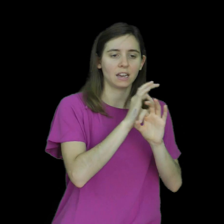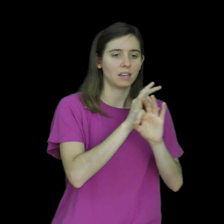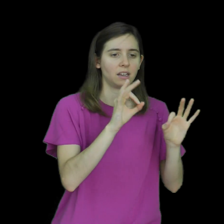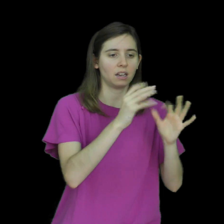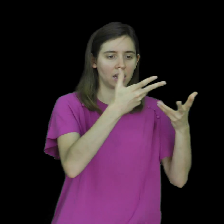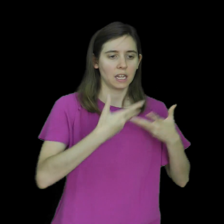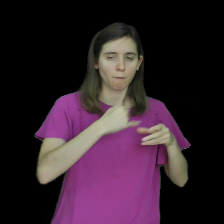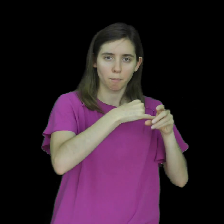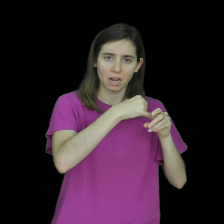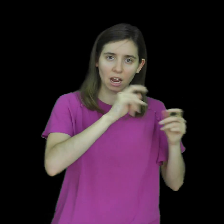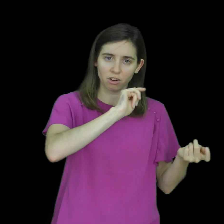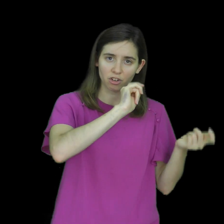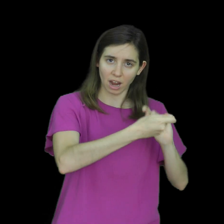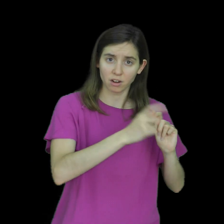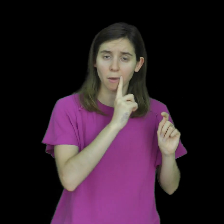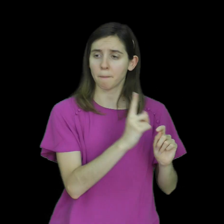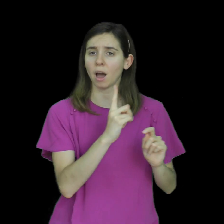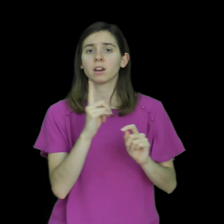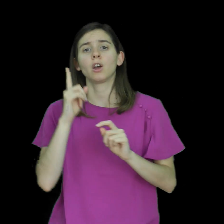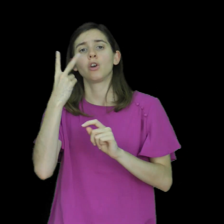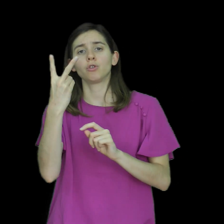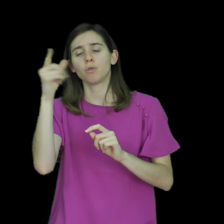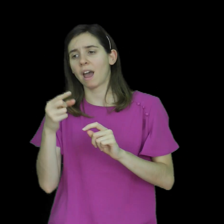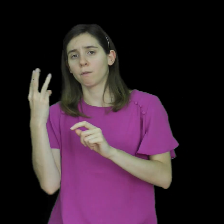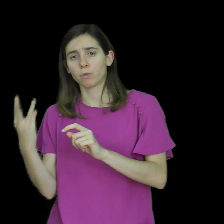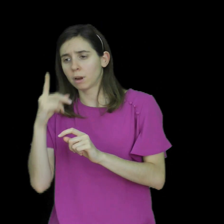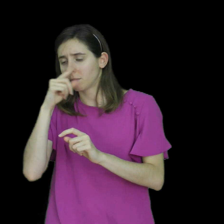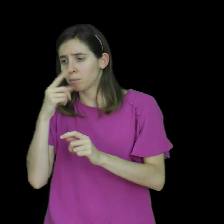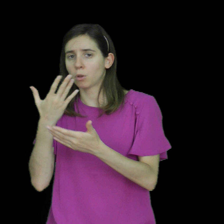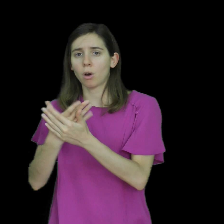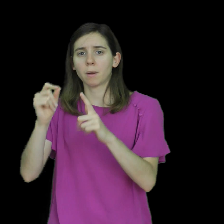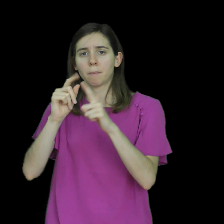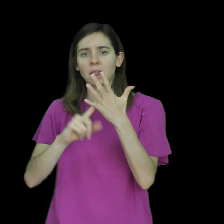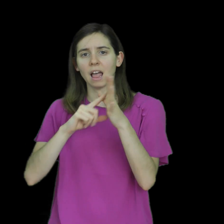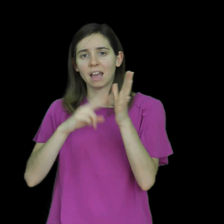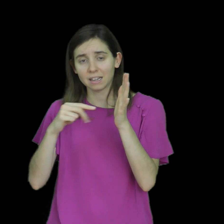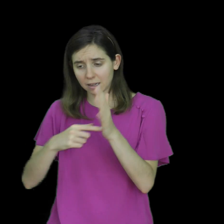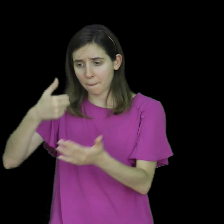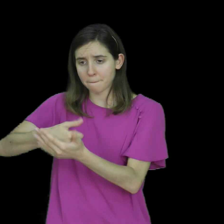but two-thirds of those on the plant-based diet lowered their medications.